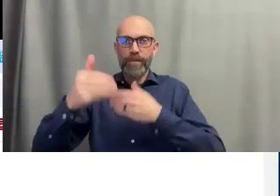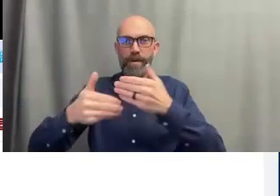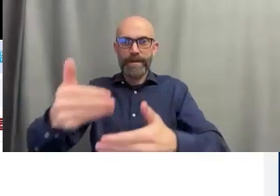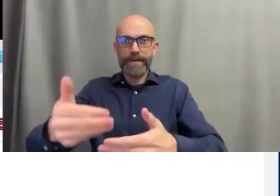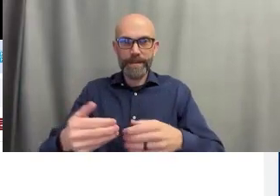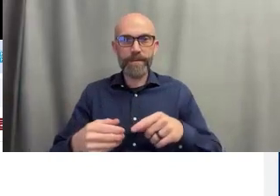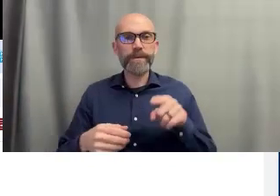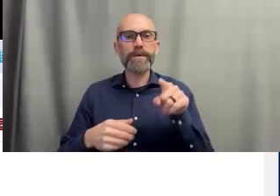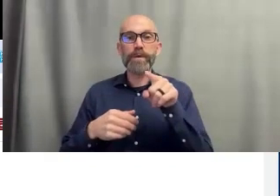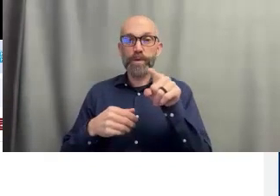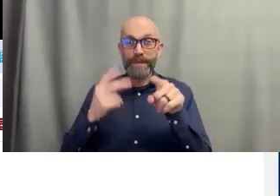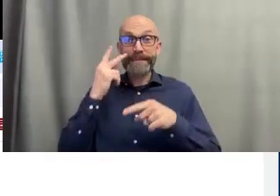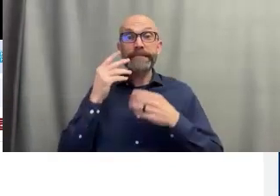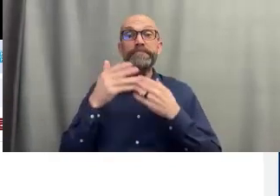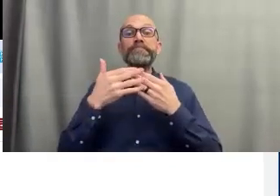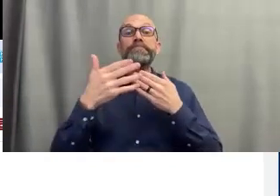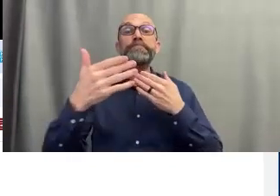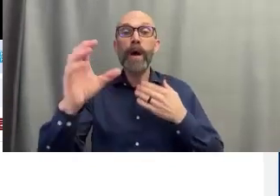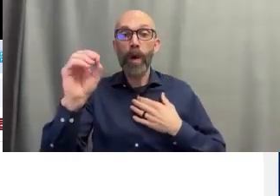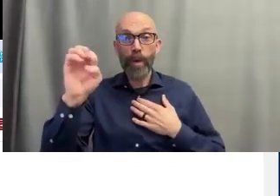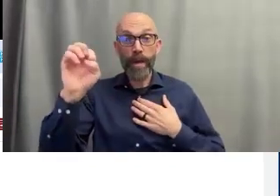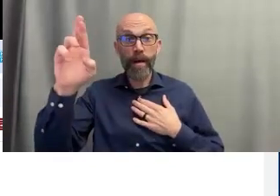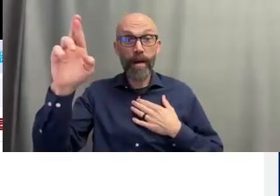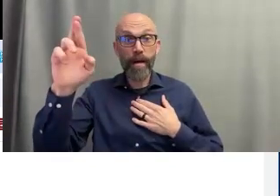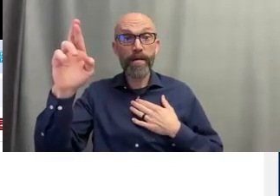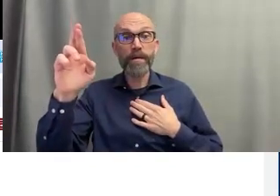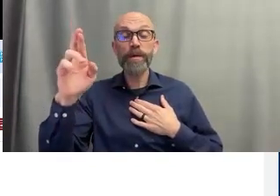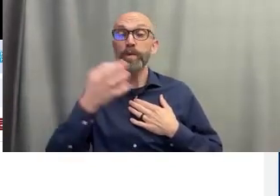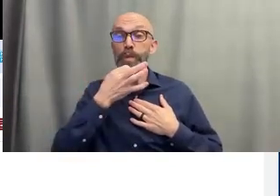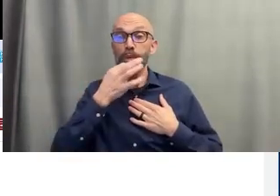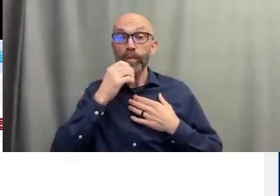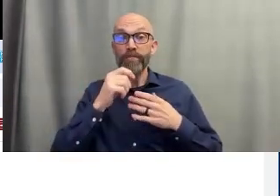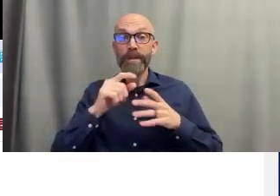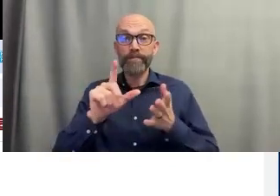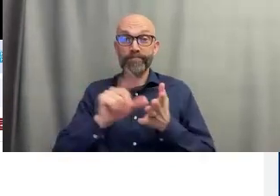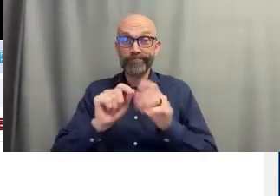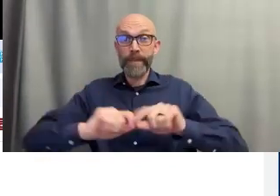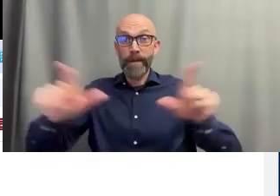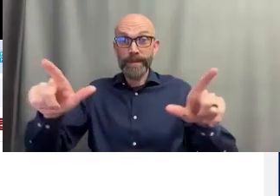And so you can see upcoming OER that is about to be published or that was just published. So a lot of times,